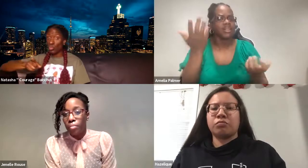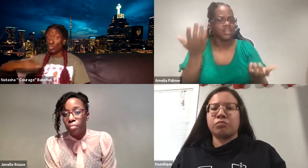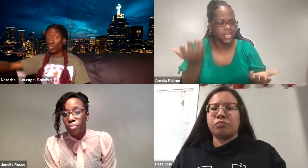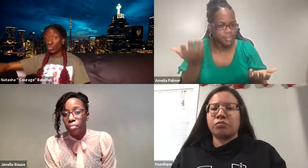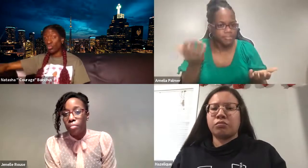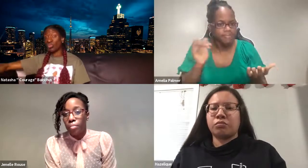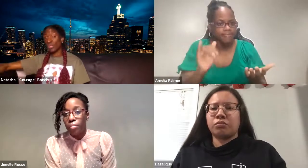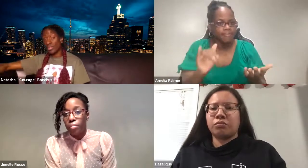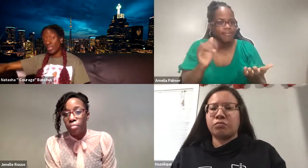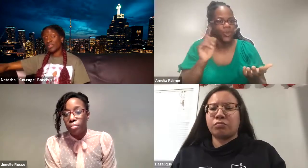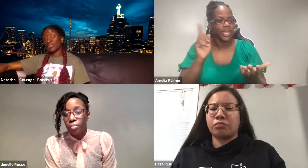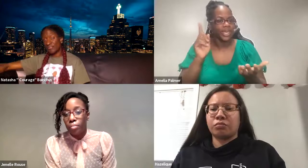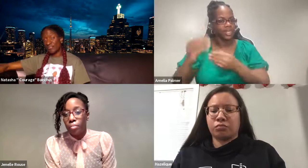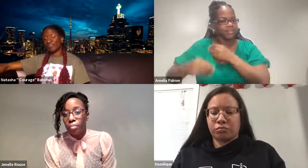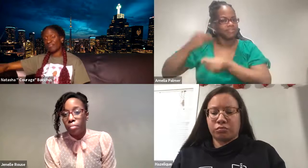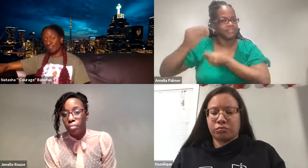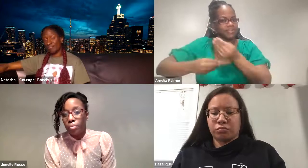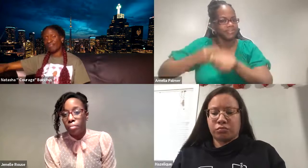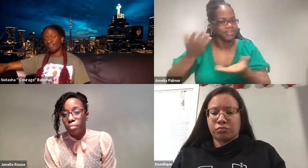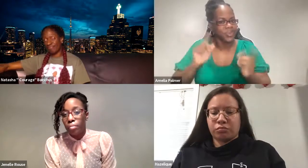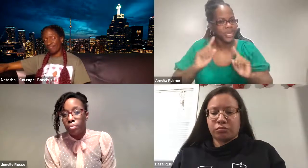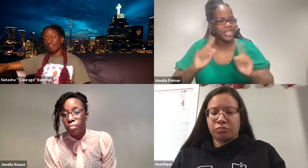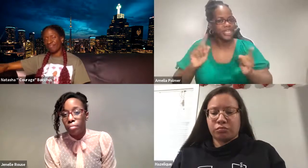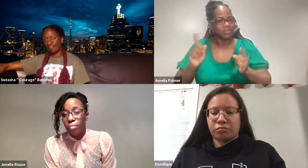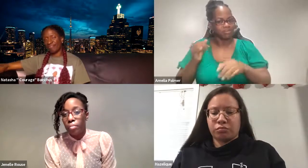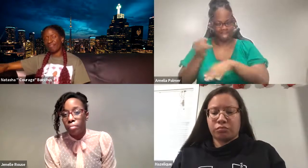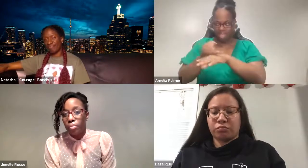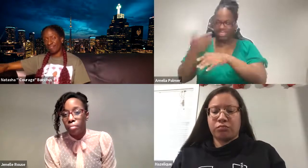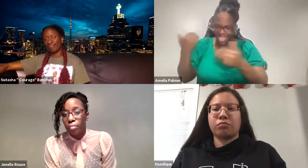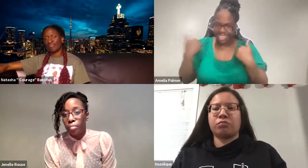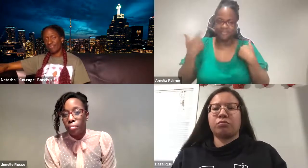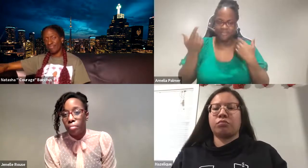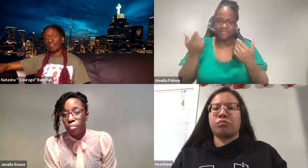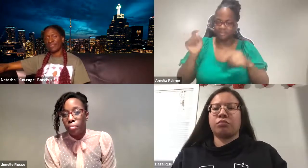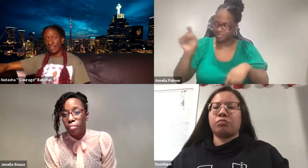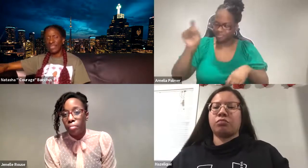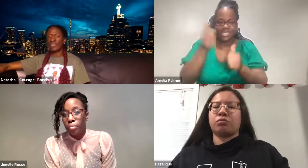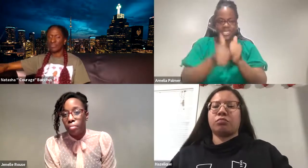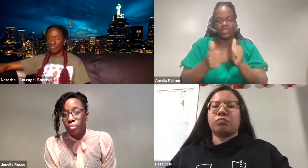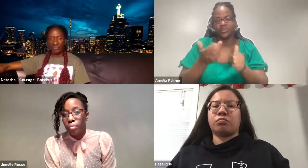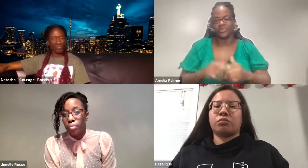and it almost colonizes them because they might forget their traditions and their